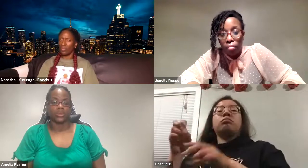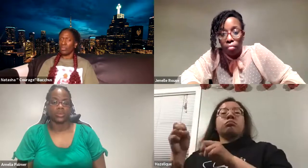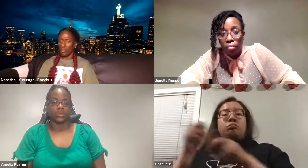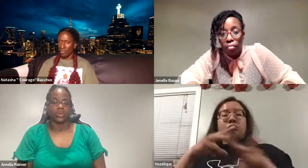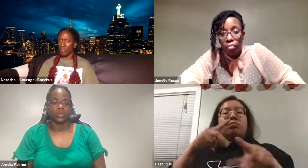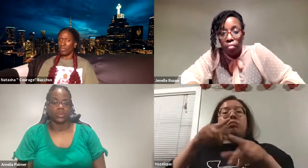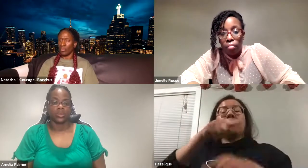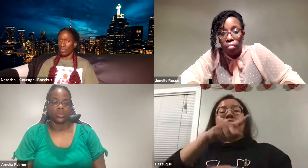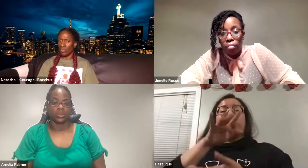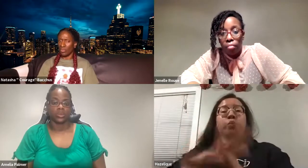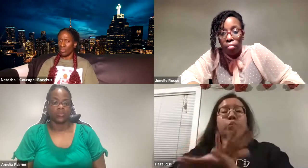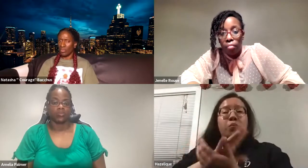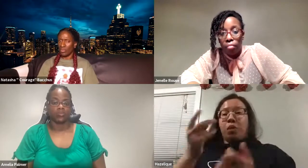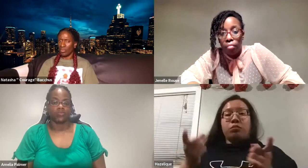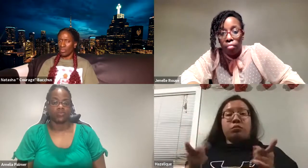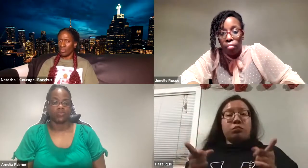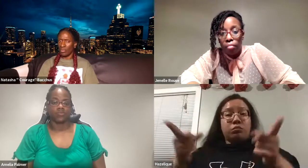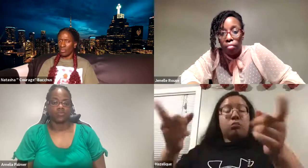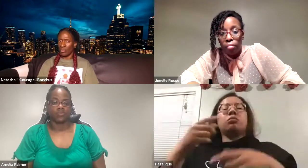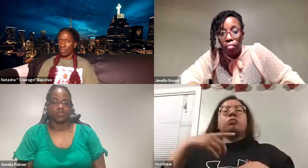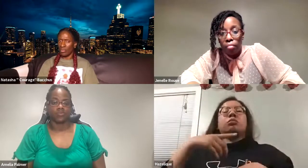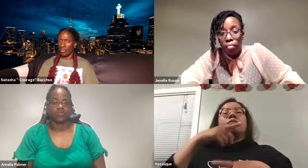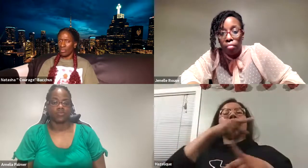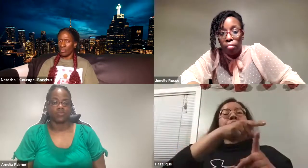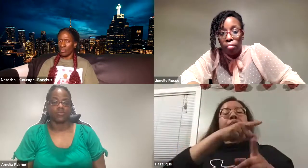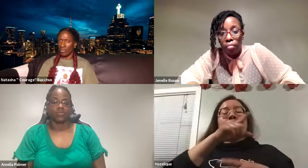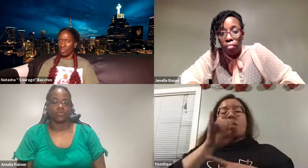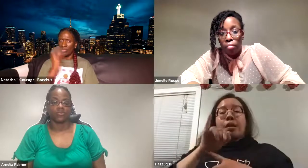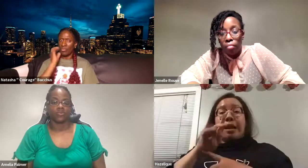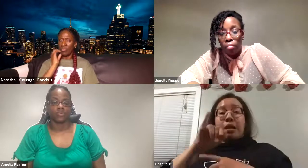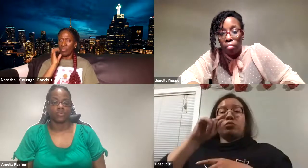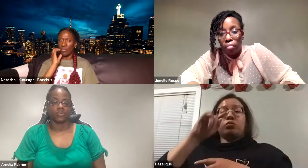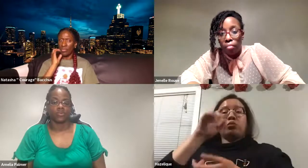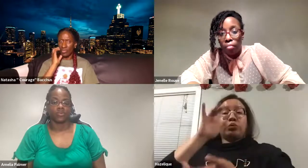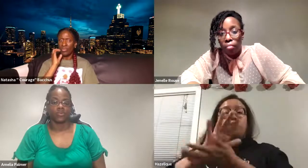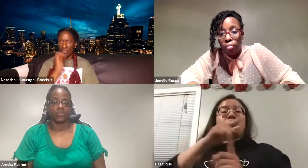they would use with their families and then they would go to school and maybe learn the other sign